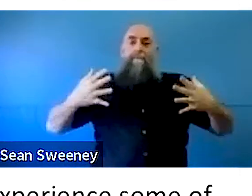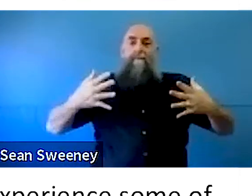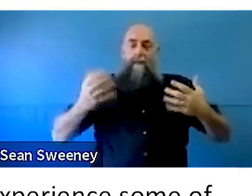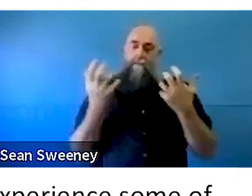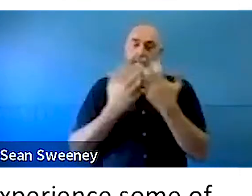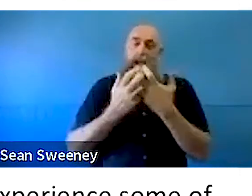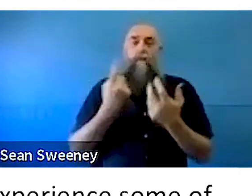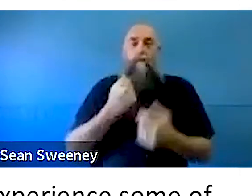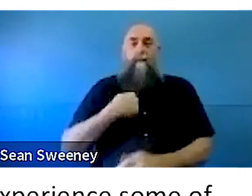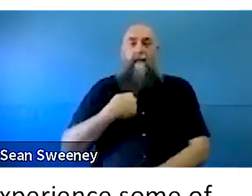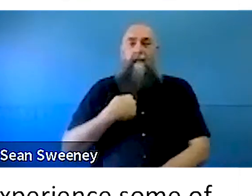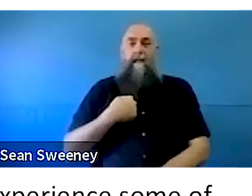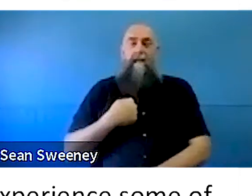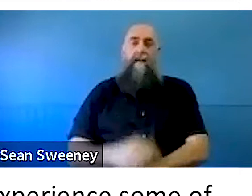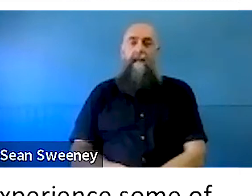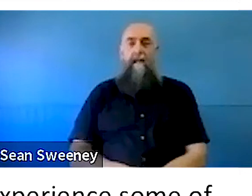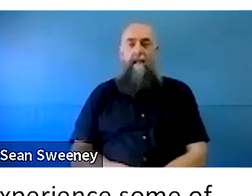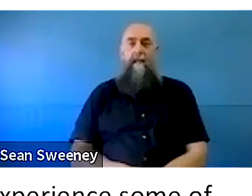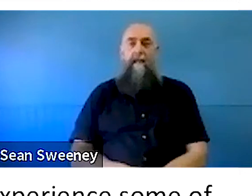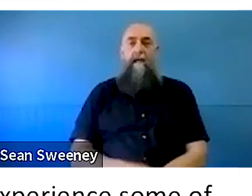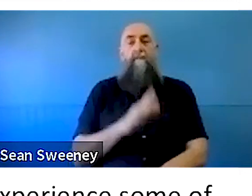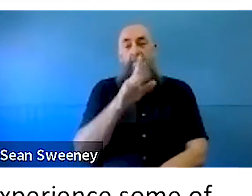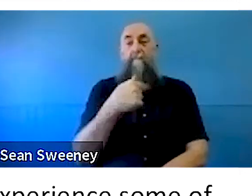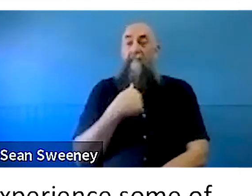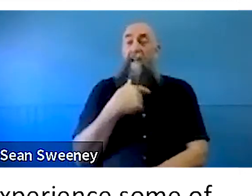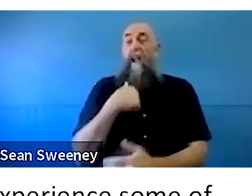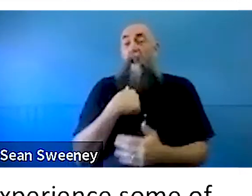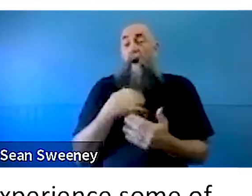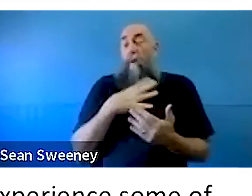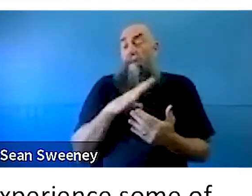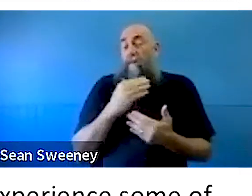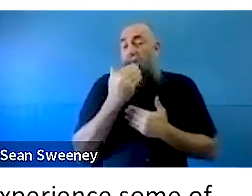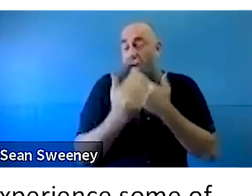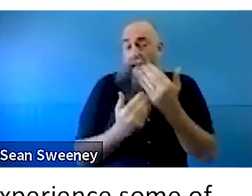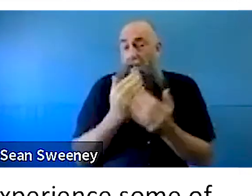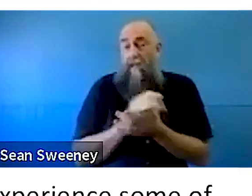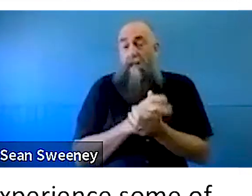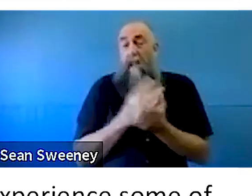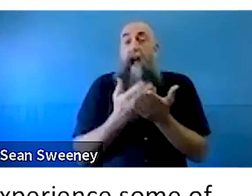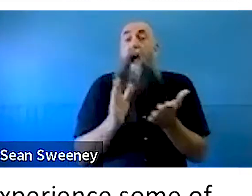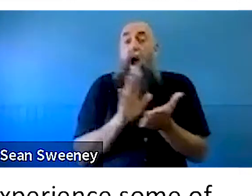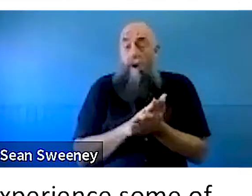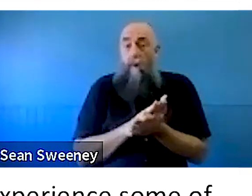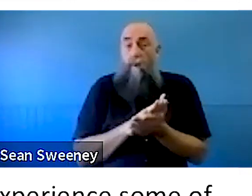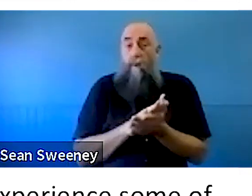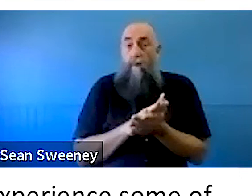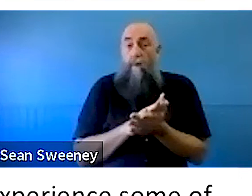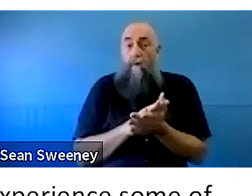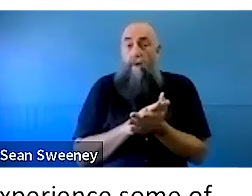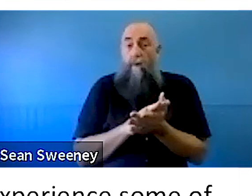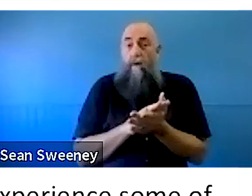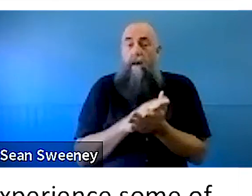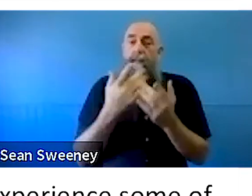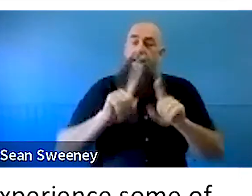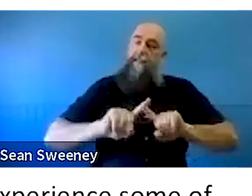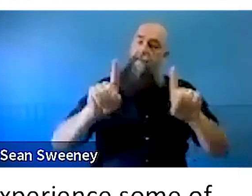And that is an illustration of how the difference between medical and